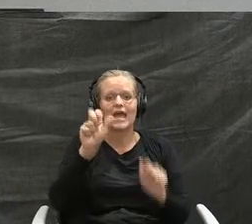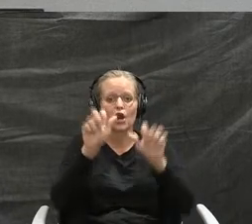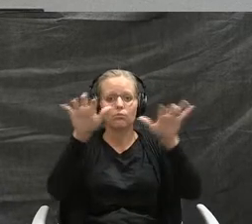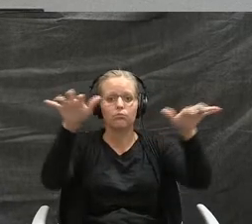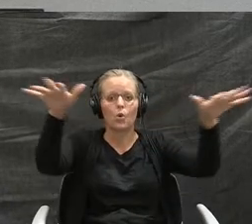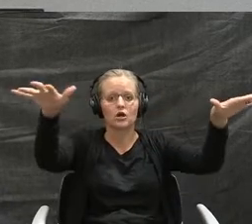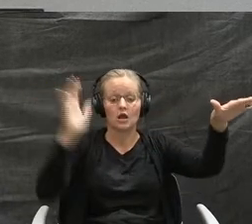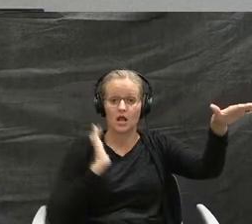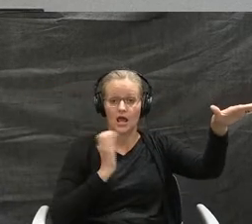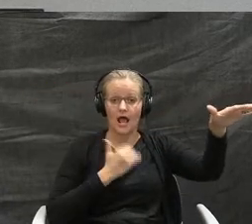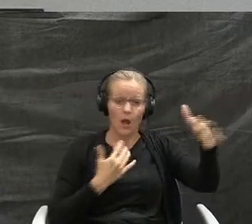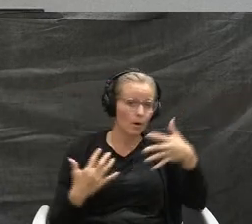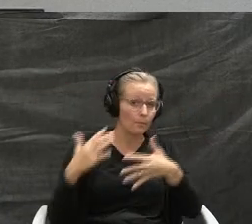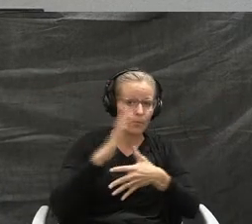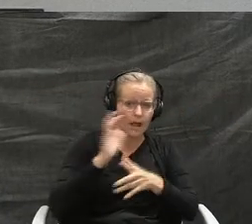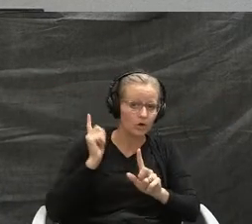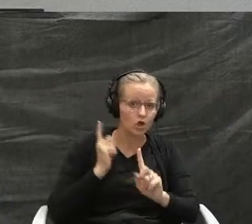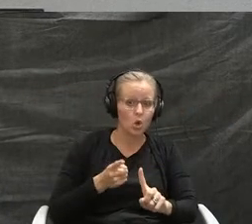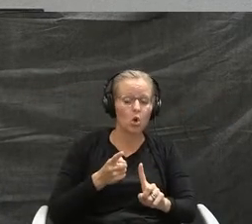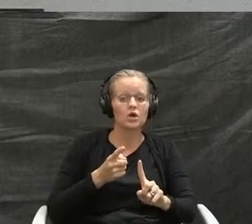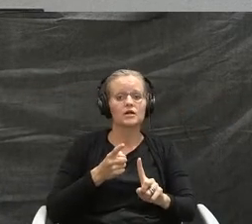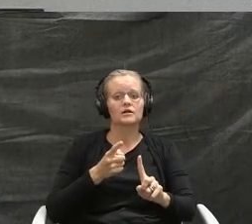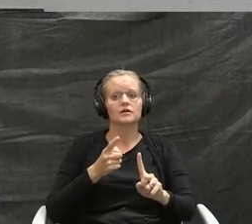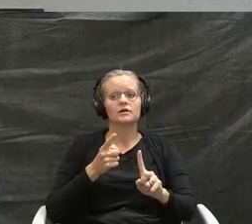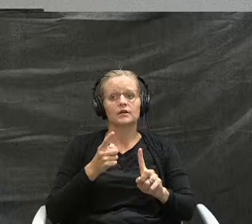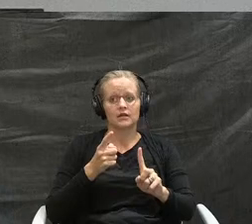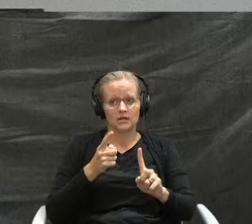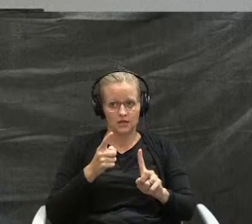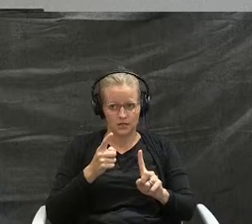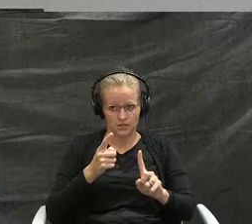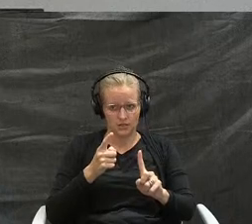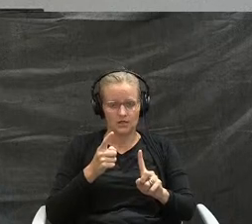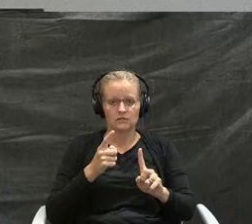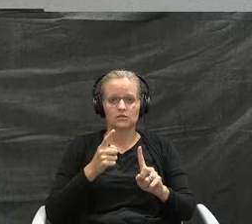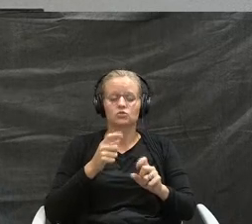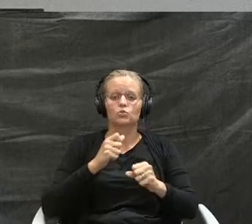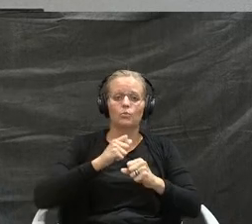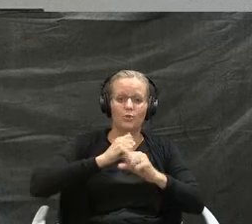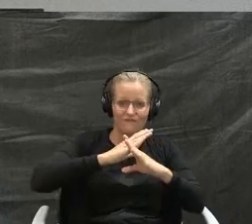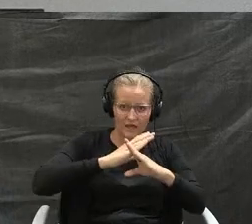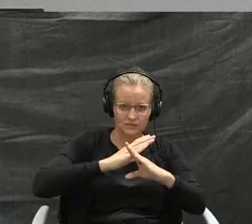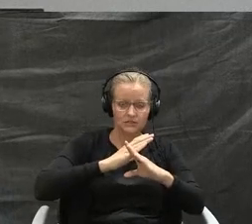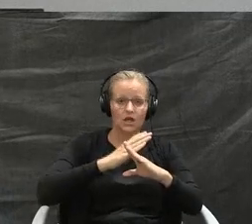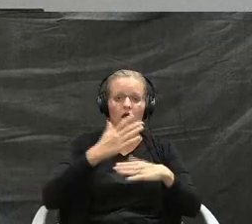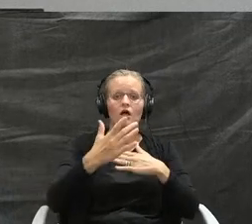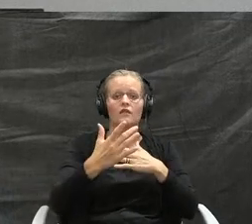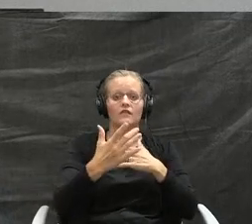contact without a mask or shield for prolonged times beyond 10 minutes or 15 minutes.